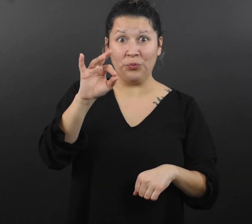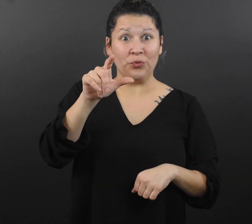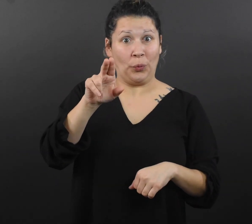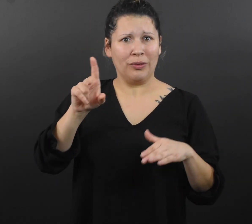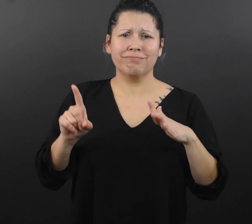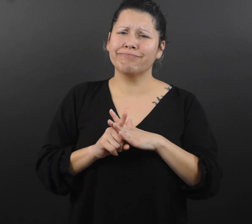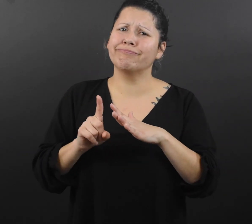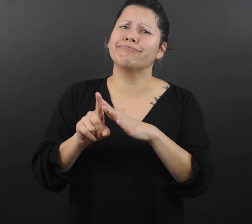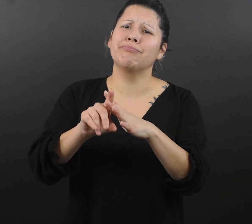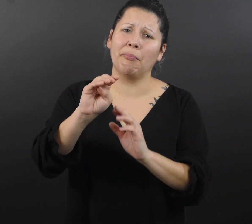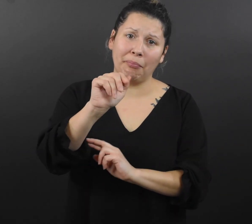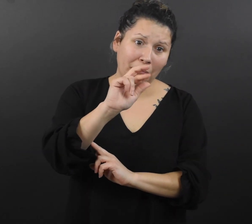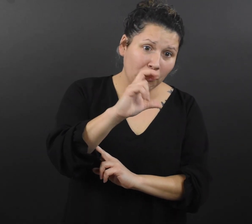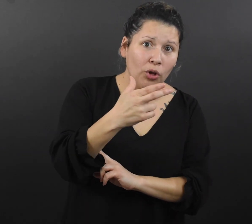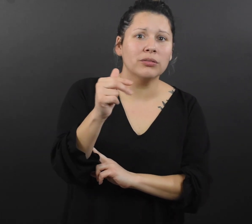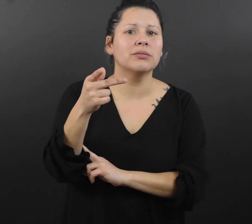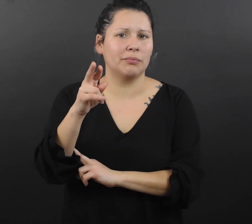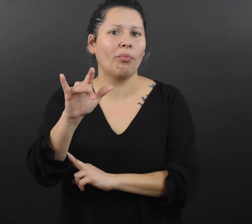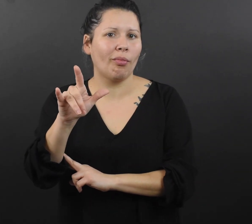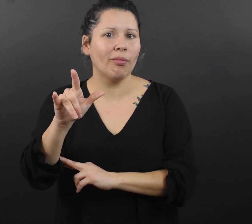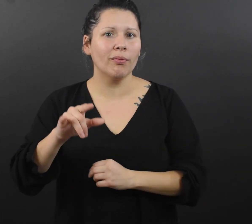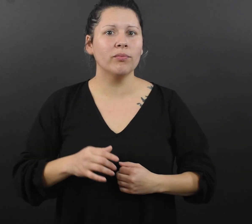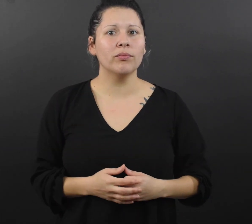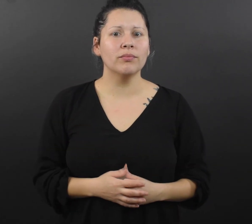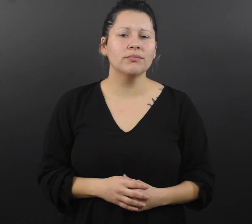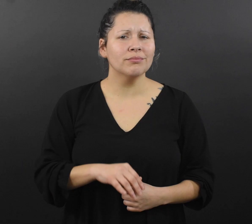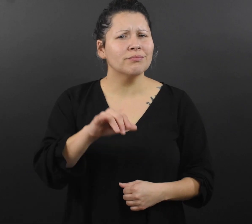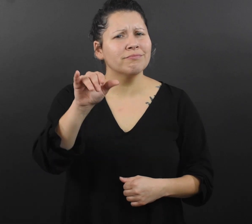as we can have flu activity into March and April.” Find a vaccine location near you at